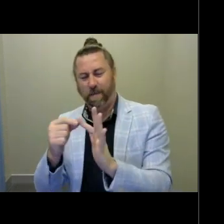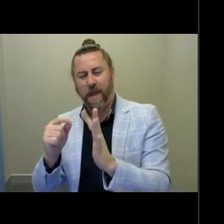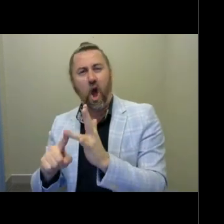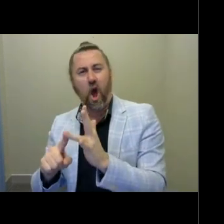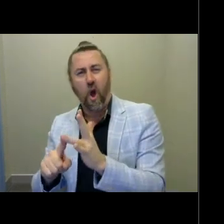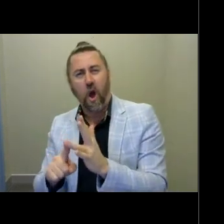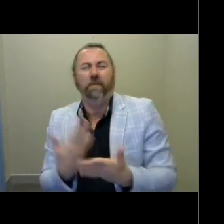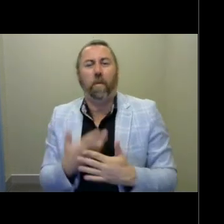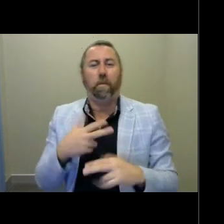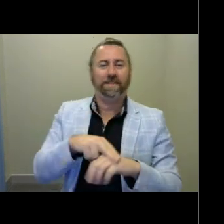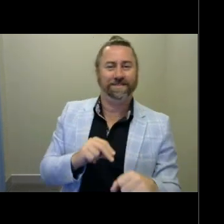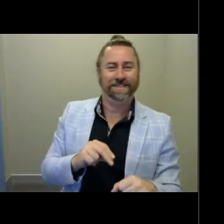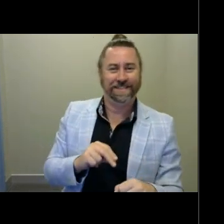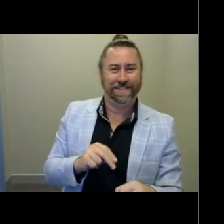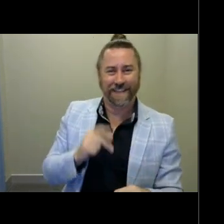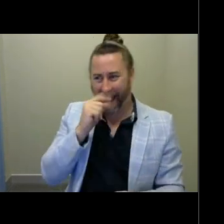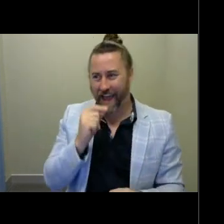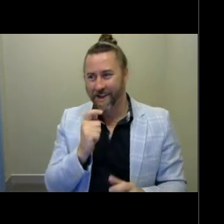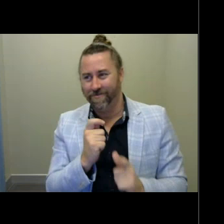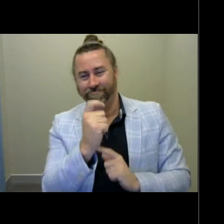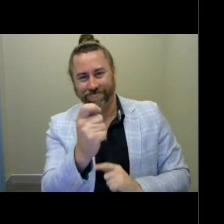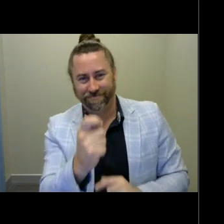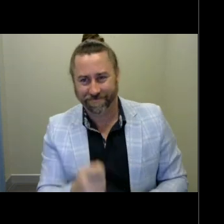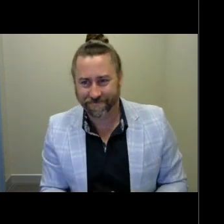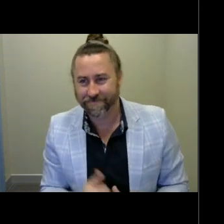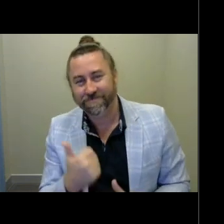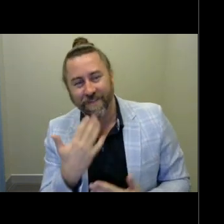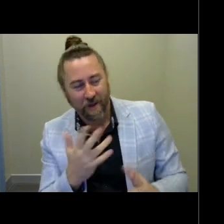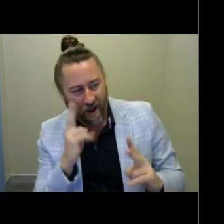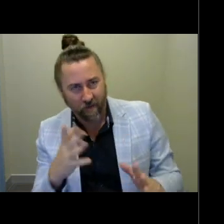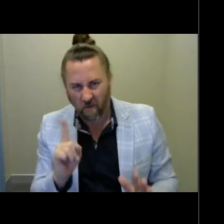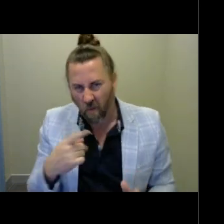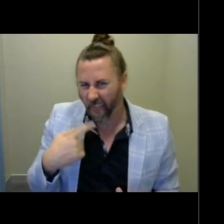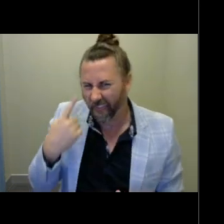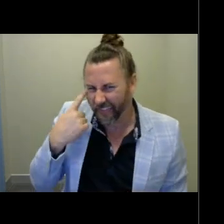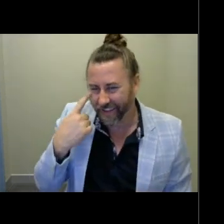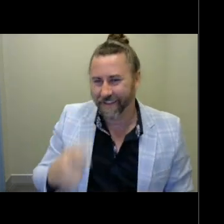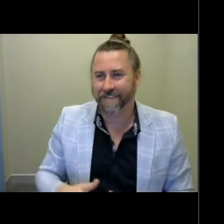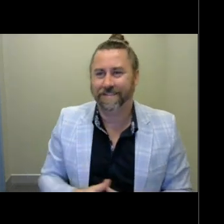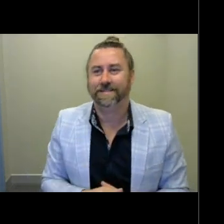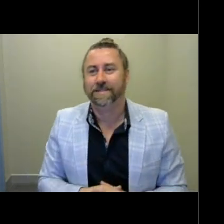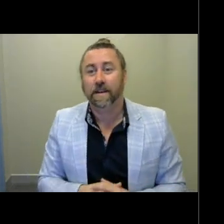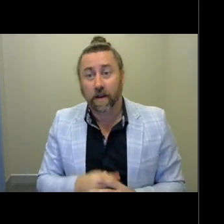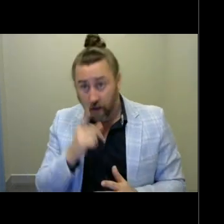Thank you for clarifying that, Daisy. If you have room for another question >> Yeah, go for it